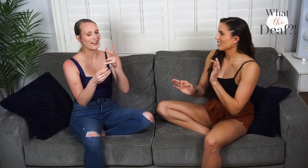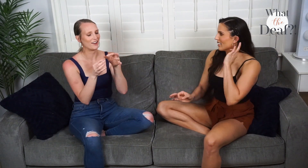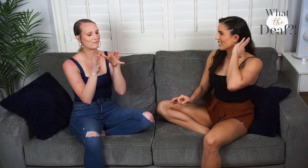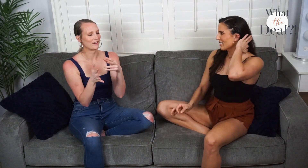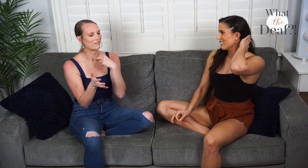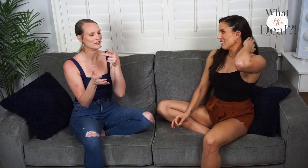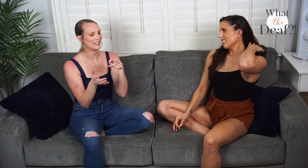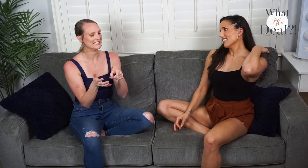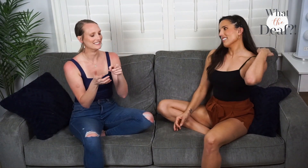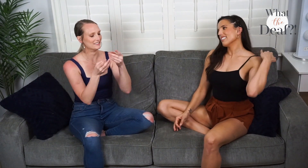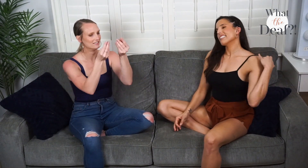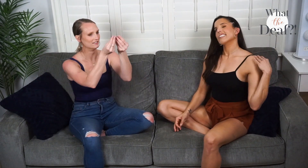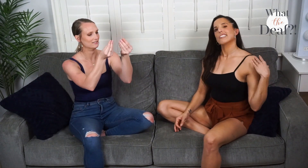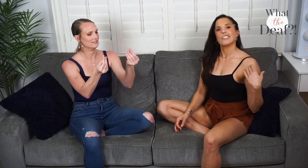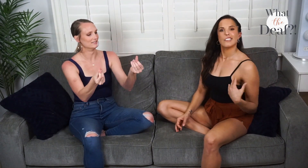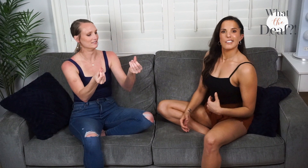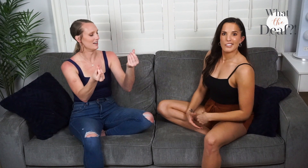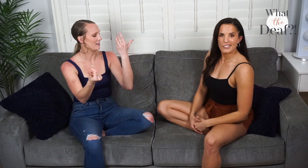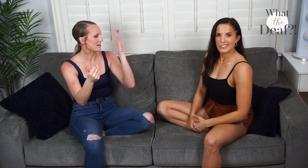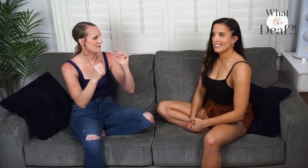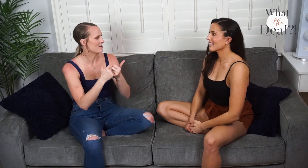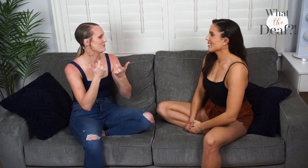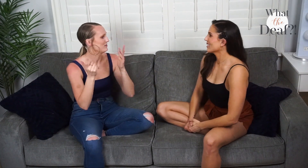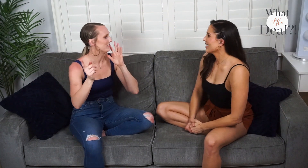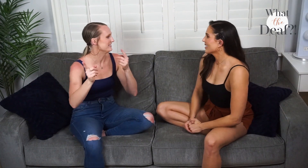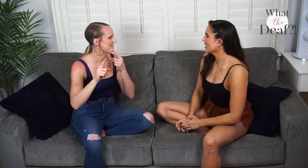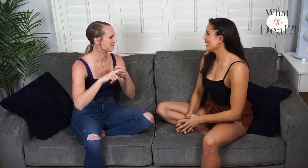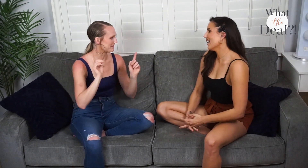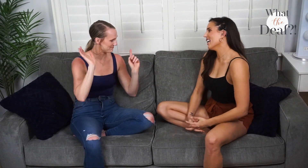Good luck, interpreter voicing this. I don't know how she's gonna say this